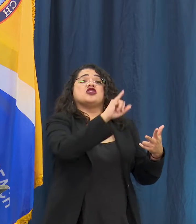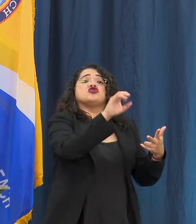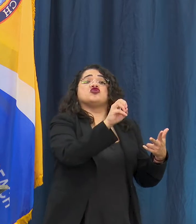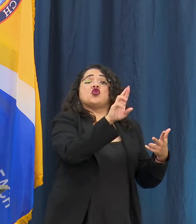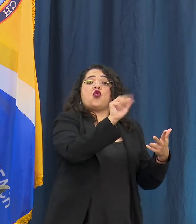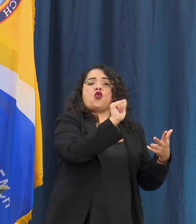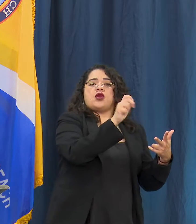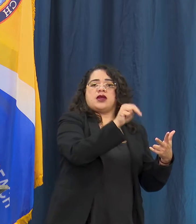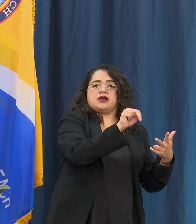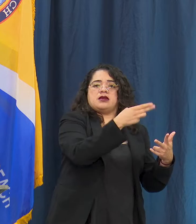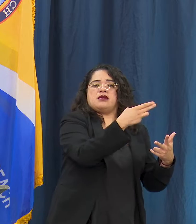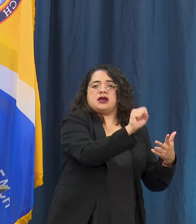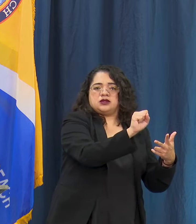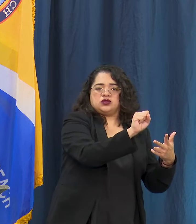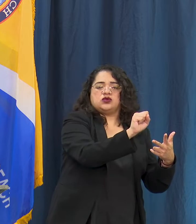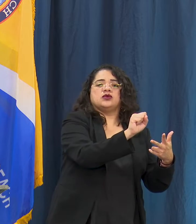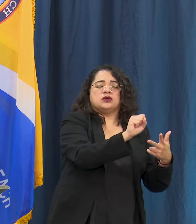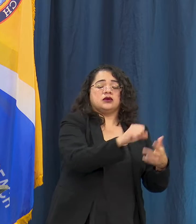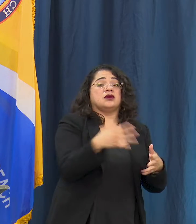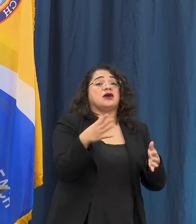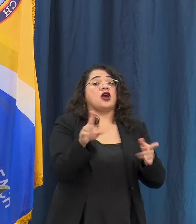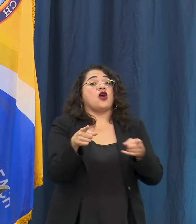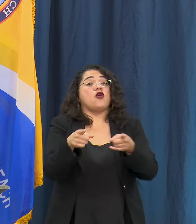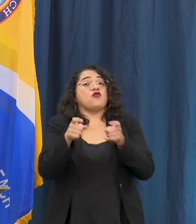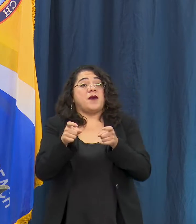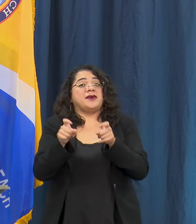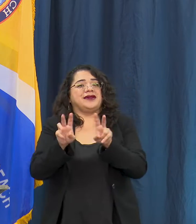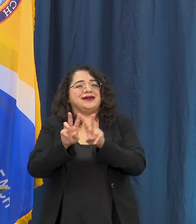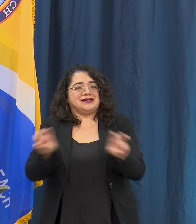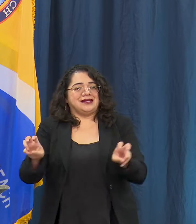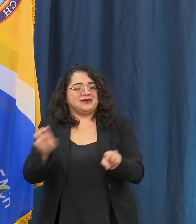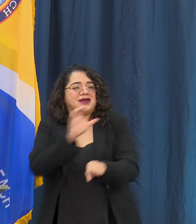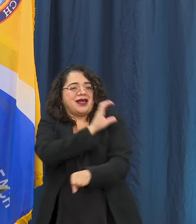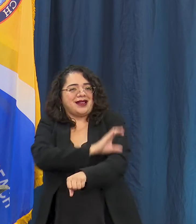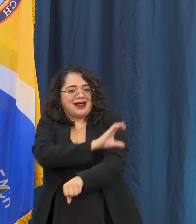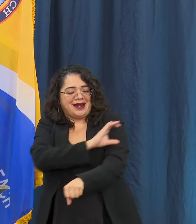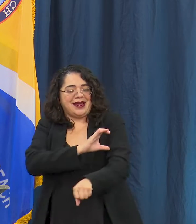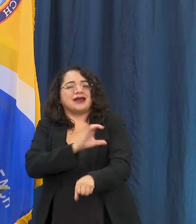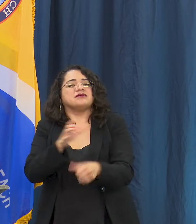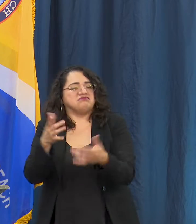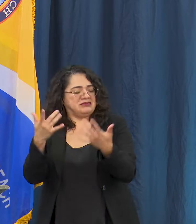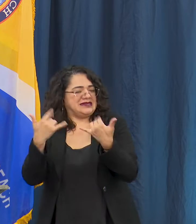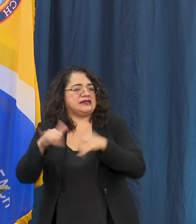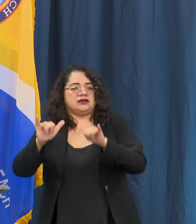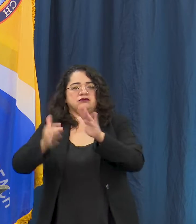the Rapid Assessment Clinic is also open. We've done almost 40,000 tests in this